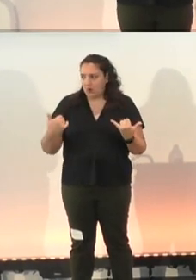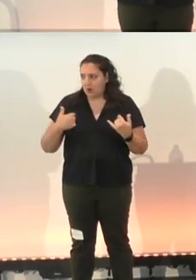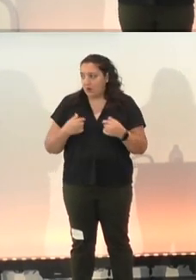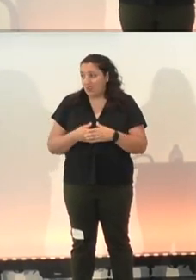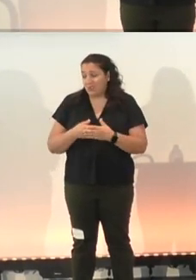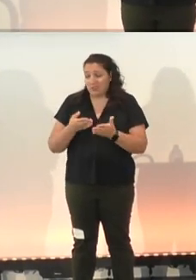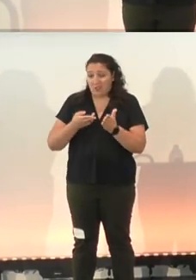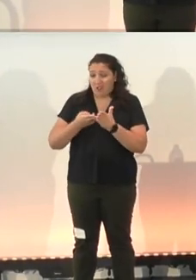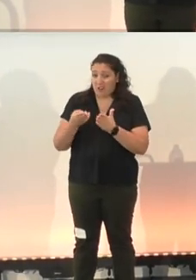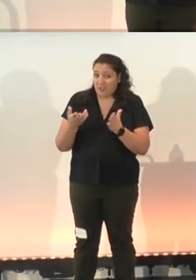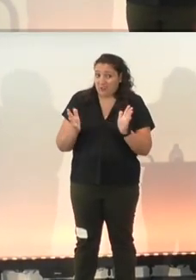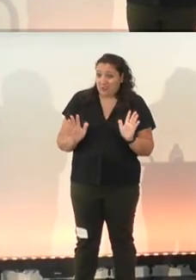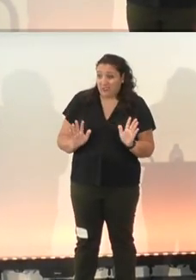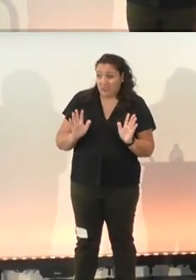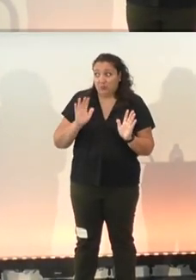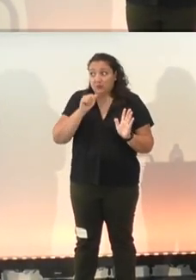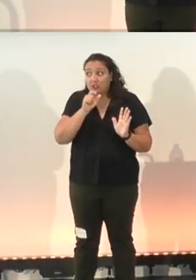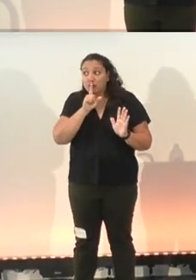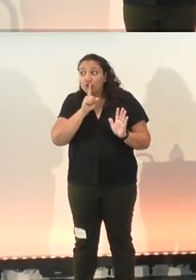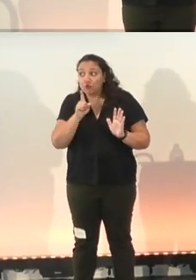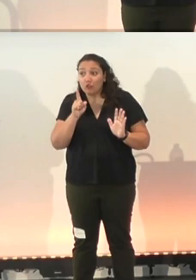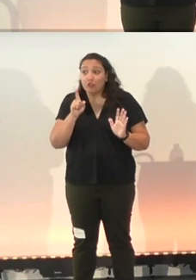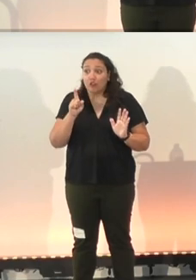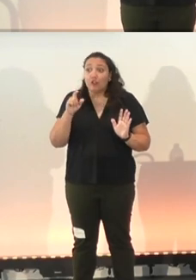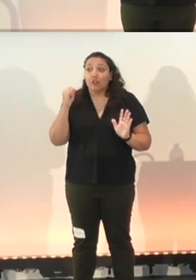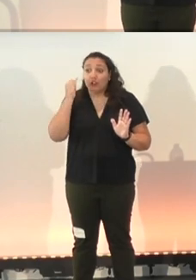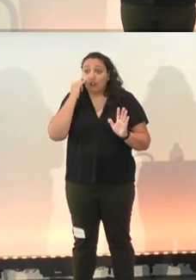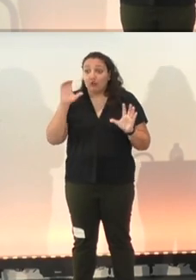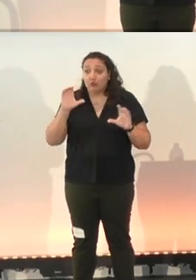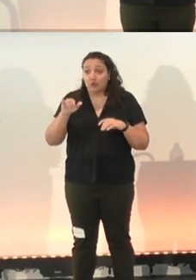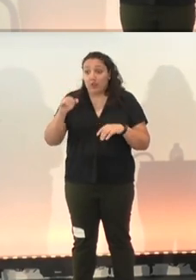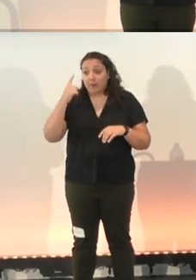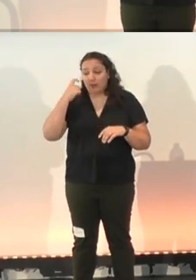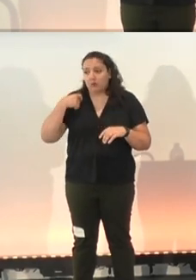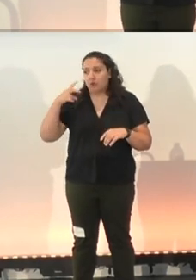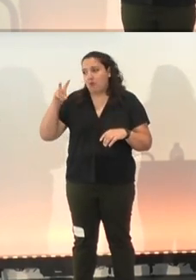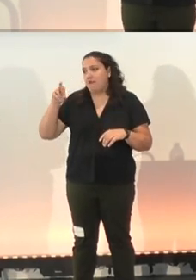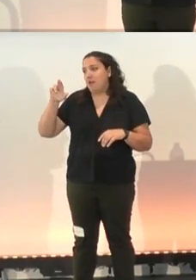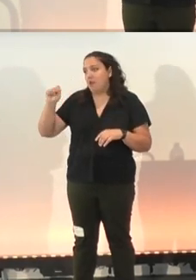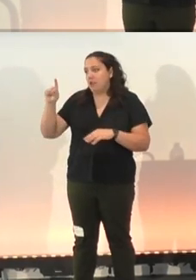we were not sure we would do that because we knew the VERA presentation would take some time and we